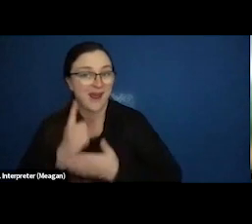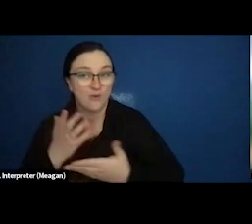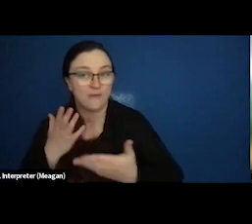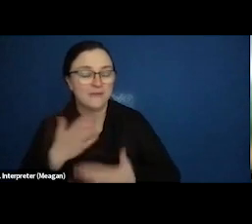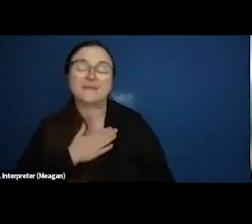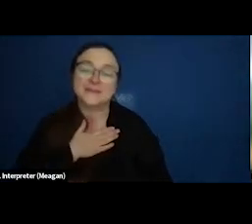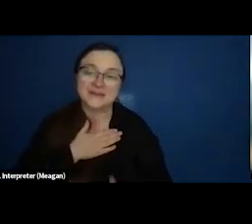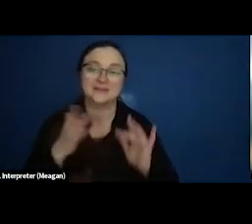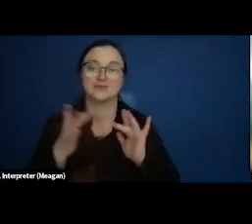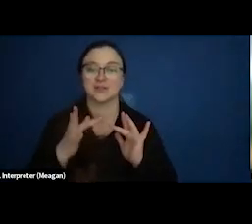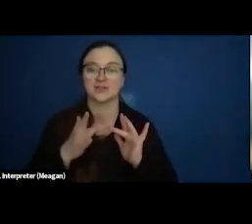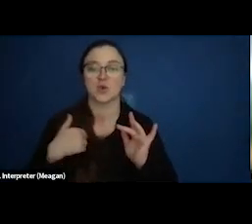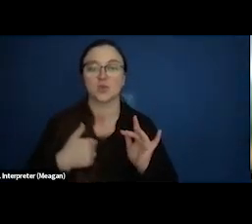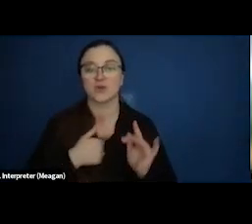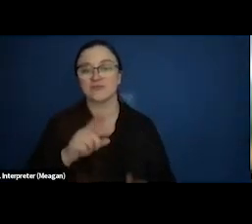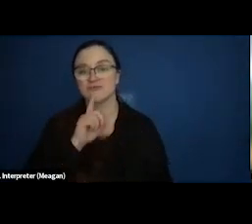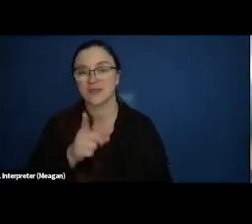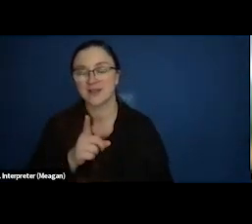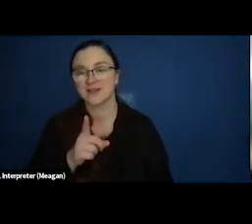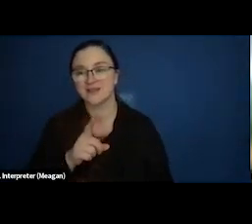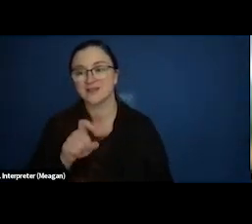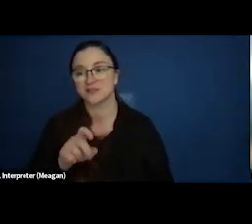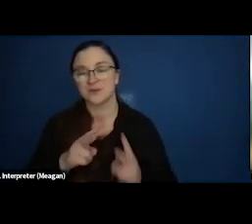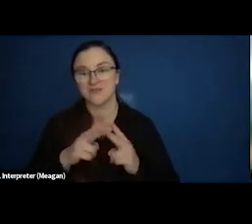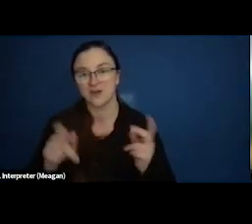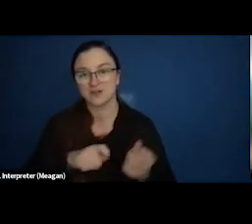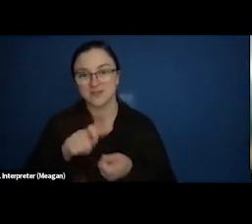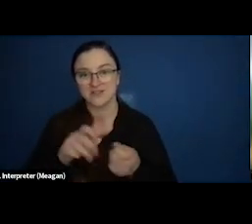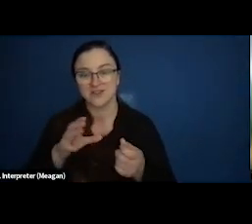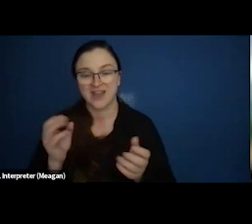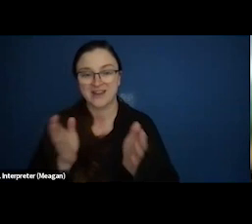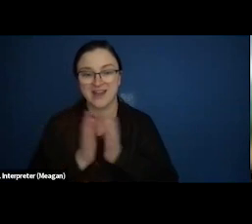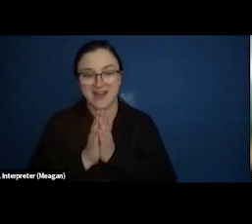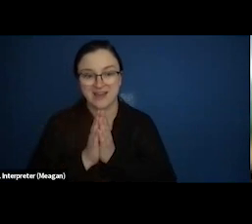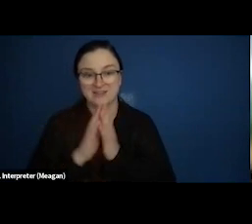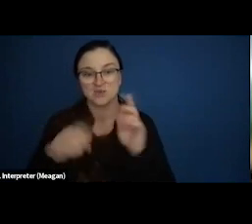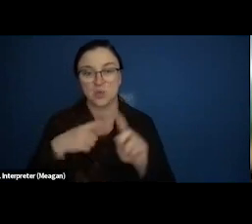I know that we really need to be very specific and ask that when you do fill that out,